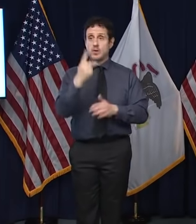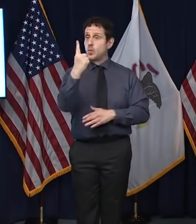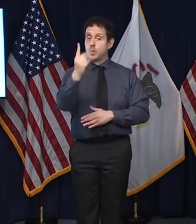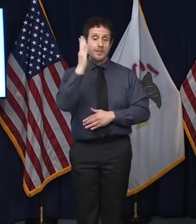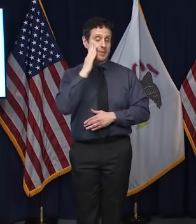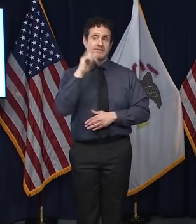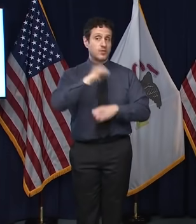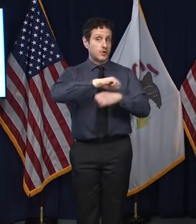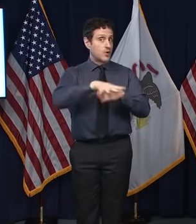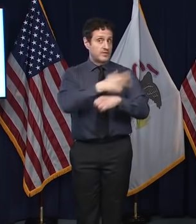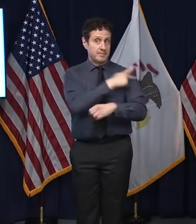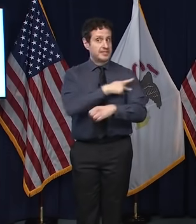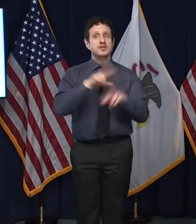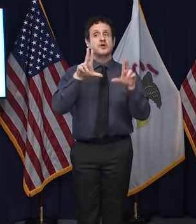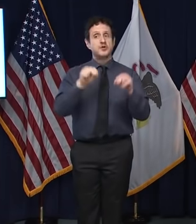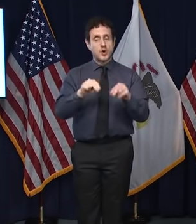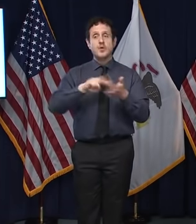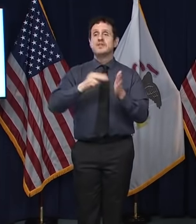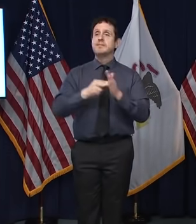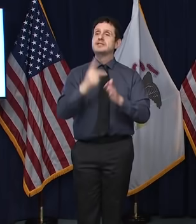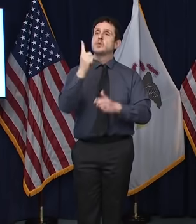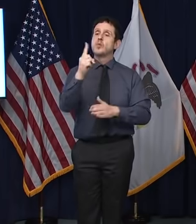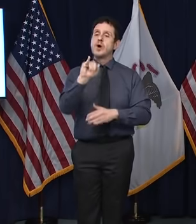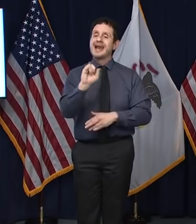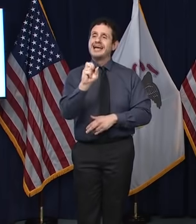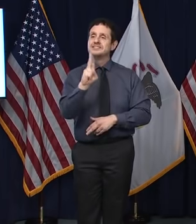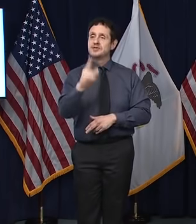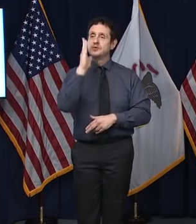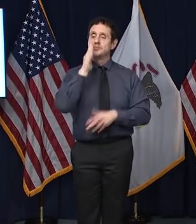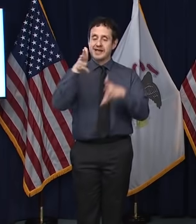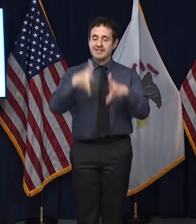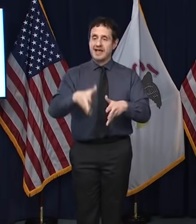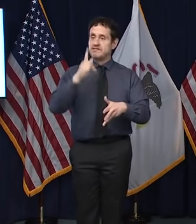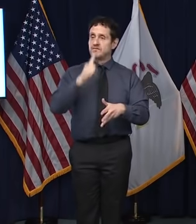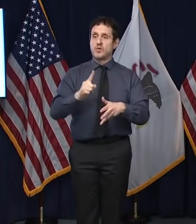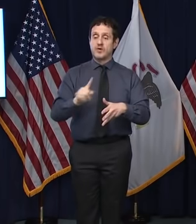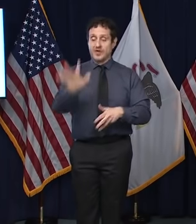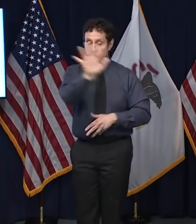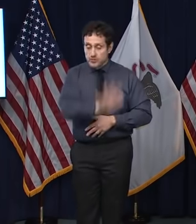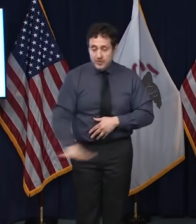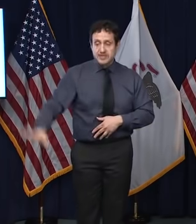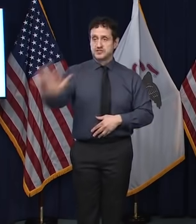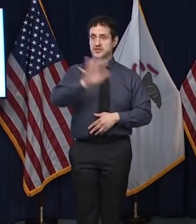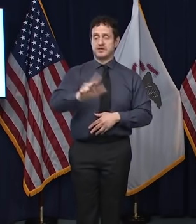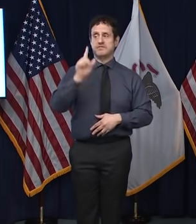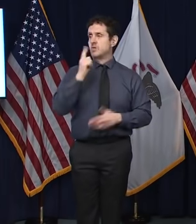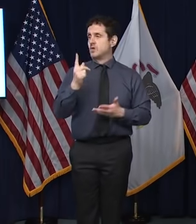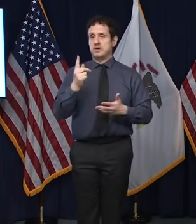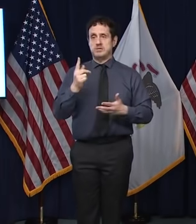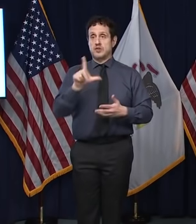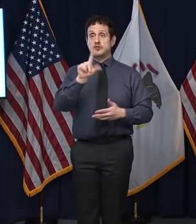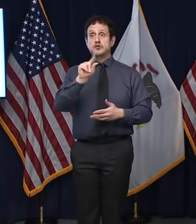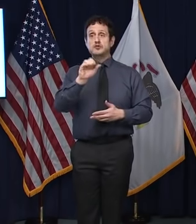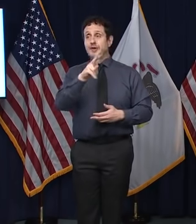not just one bed one ICU bed